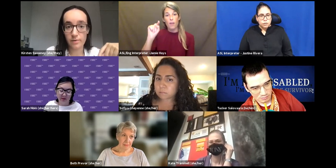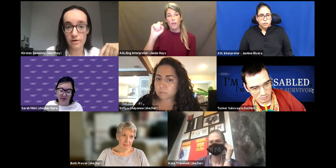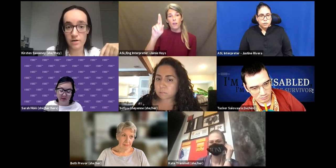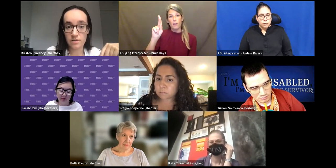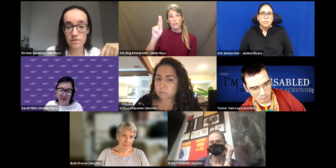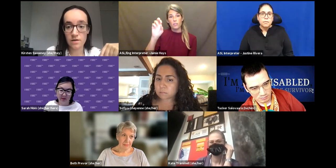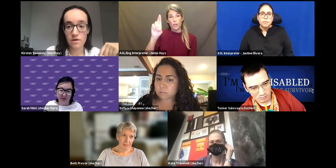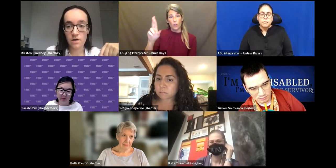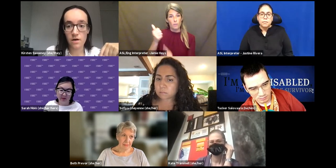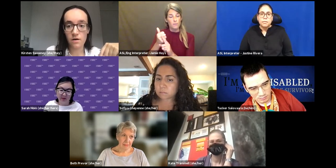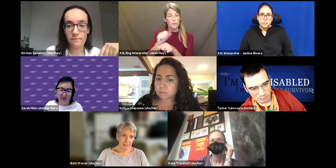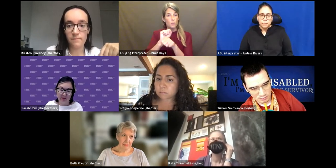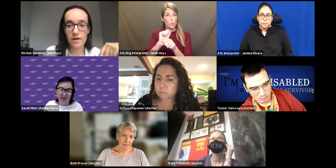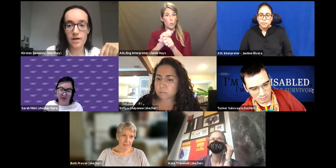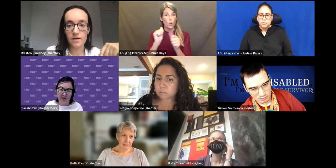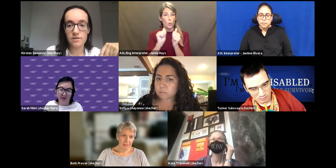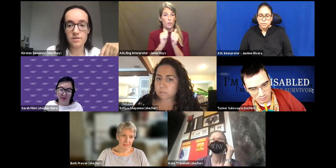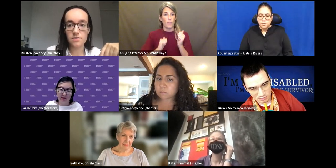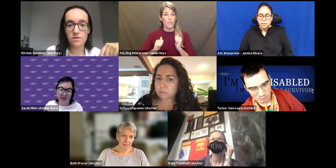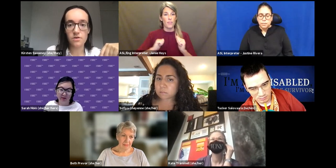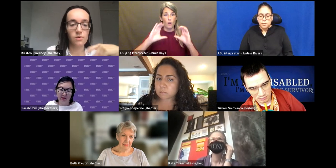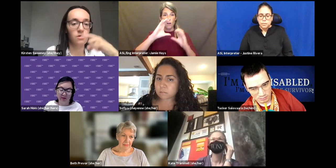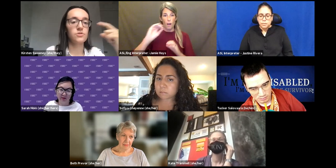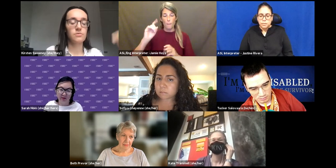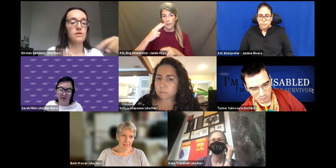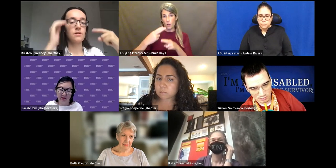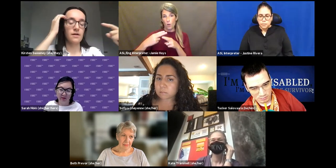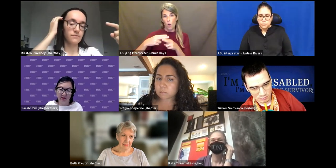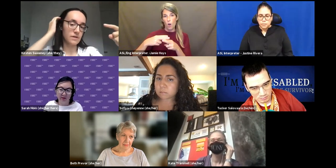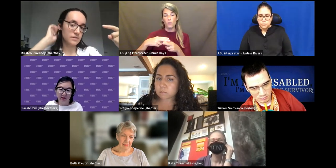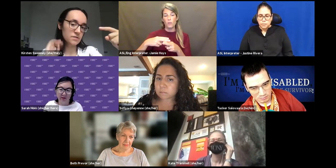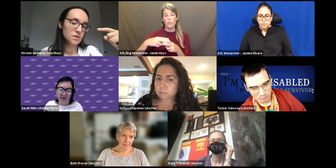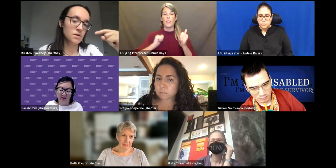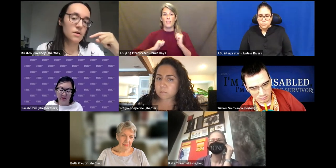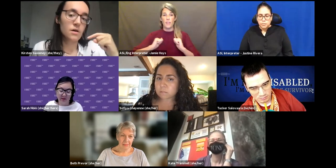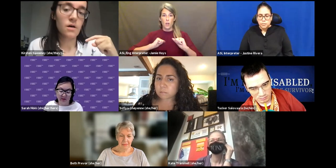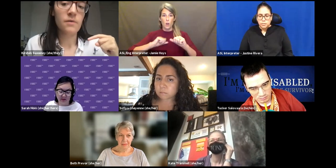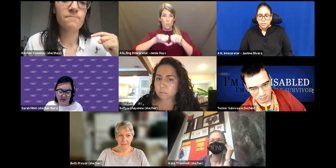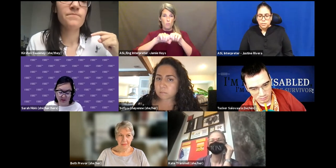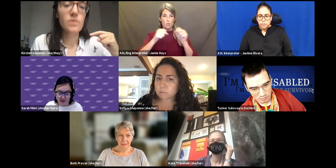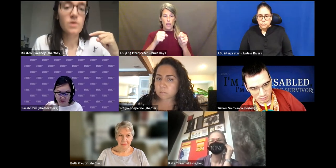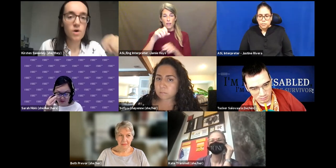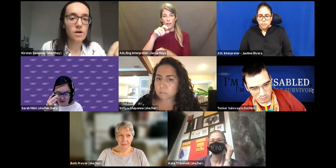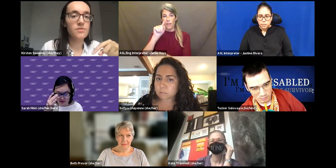Barriers, and, you know, they're doing a lot of this work with